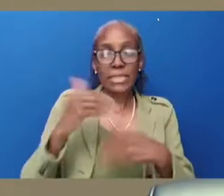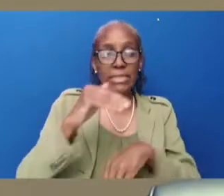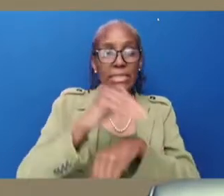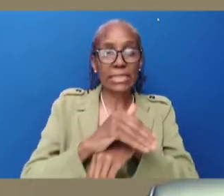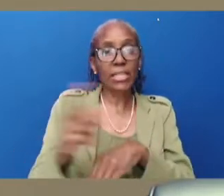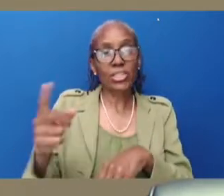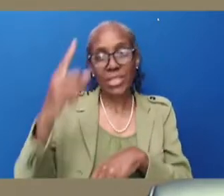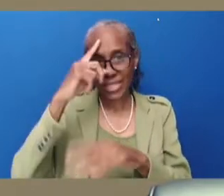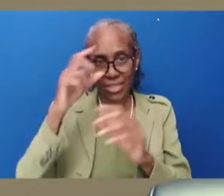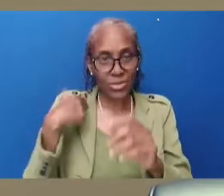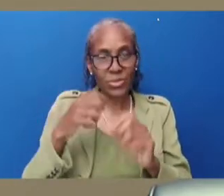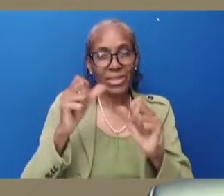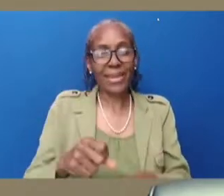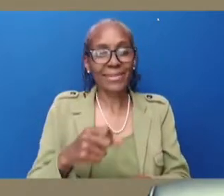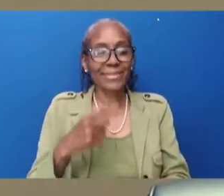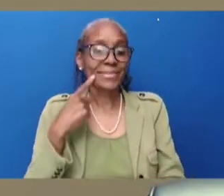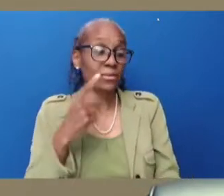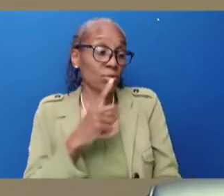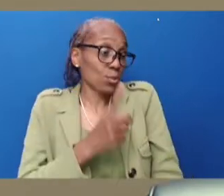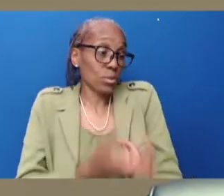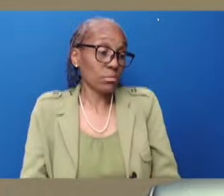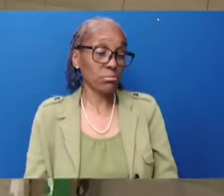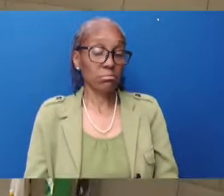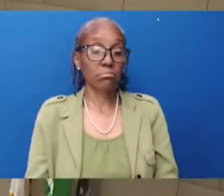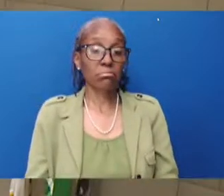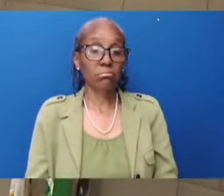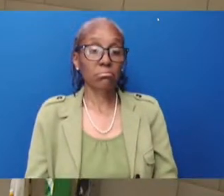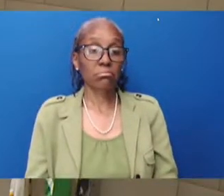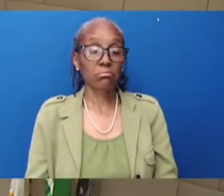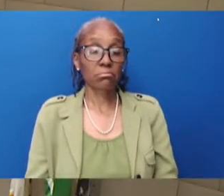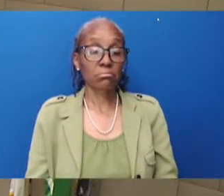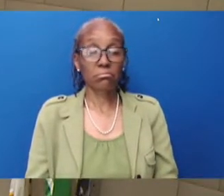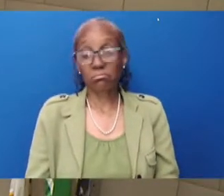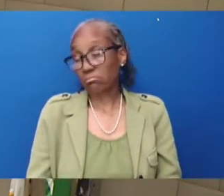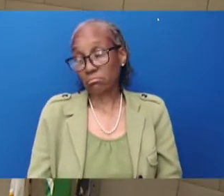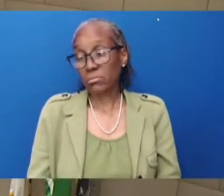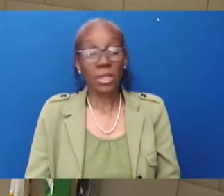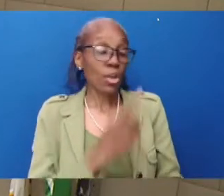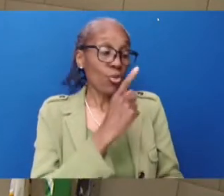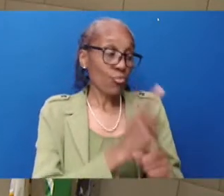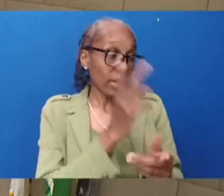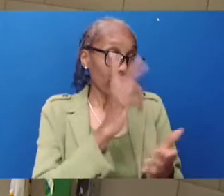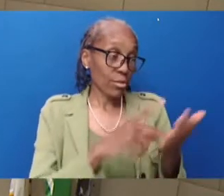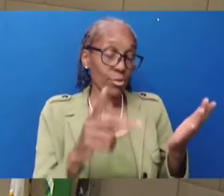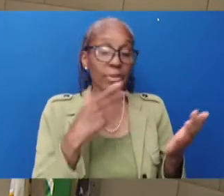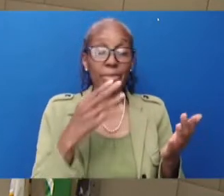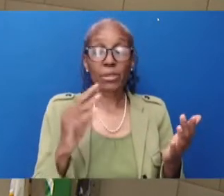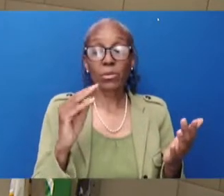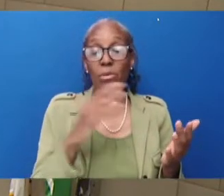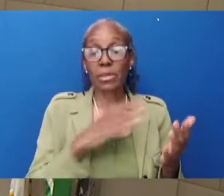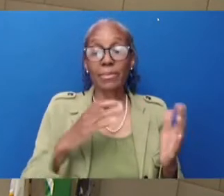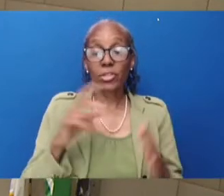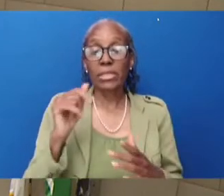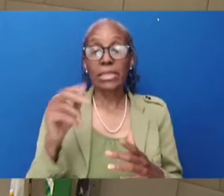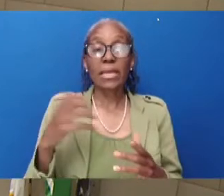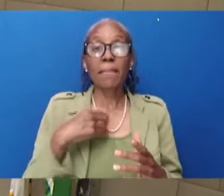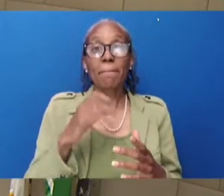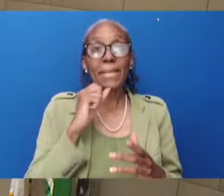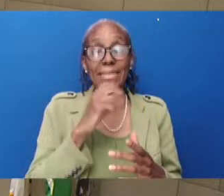THE MINUTES REFLECT THAT THE MANAGER SAID ON